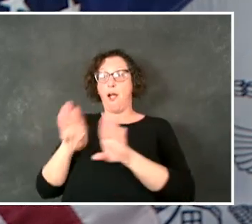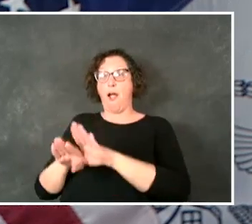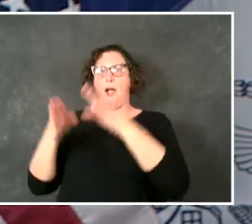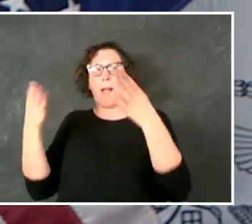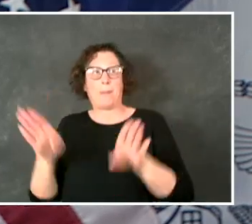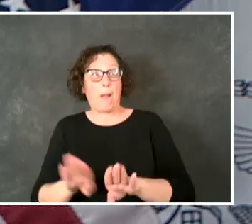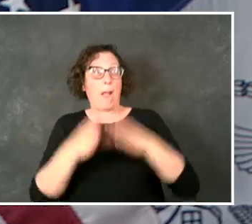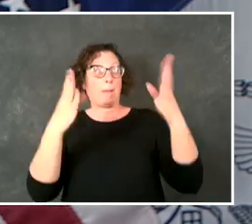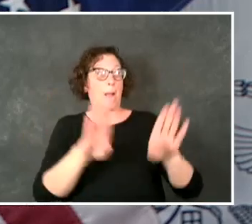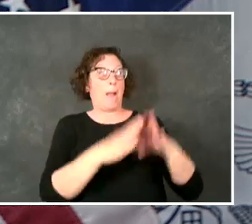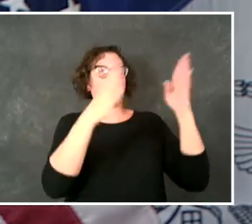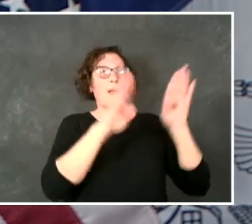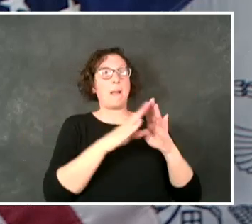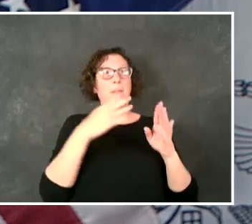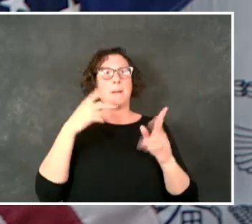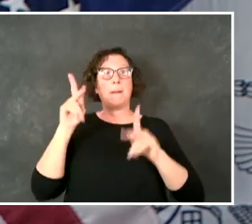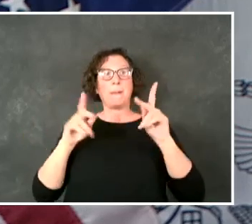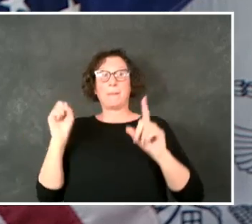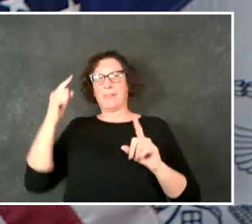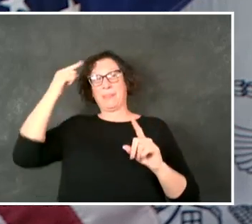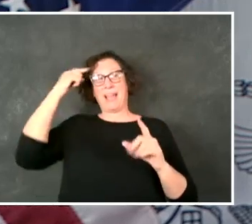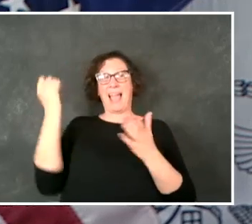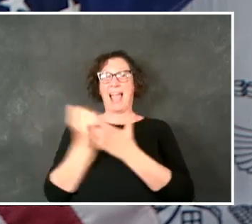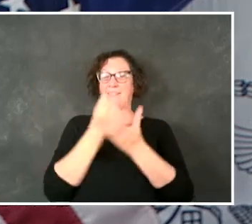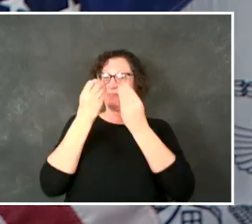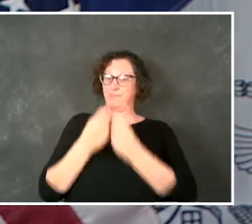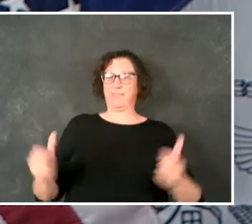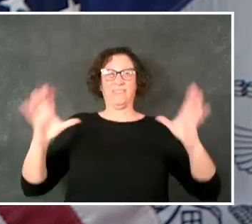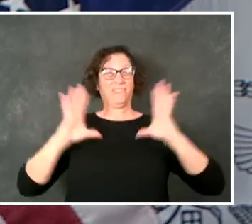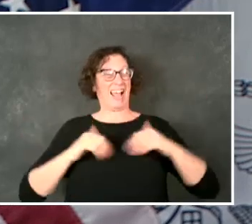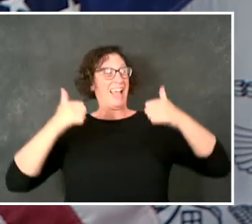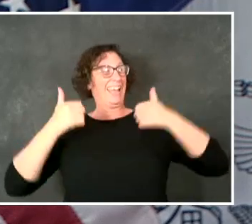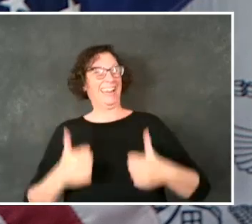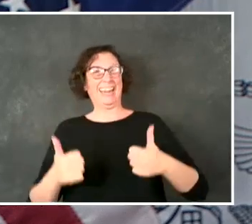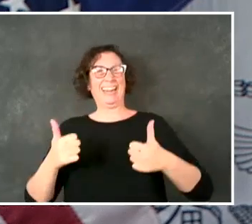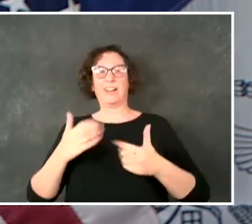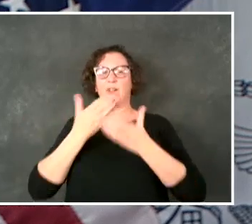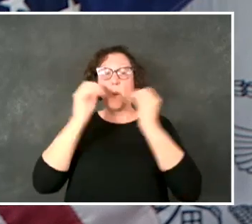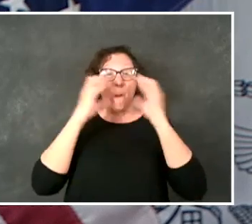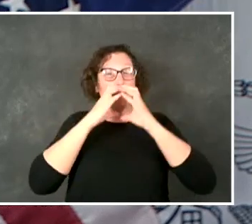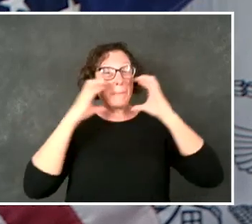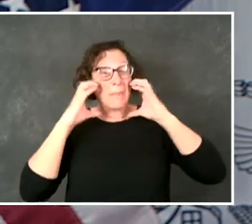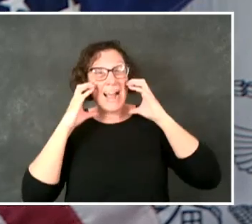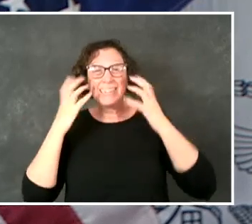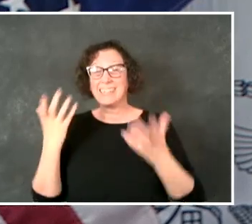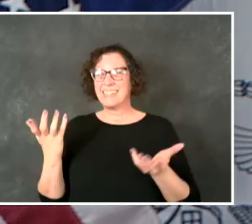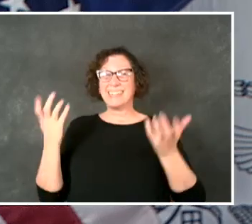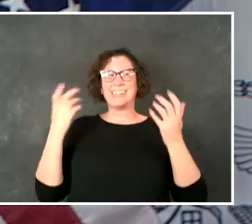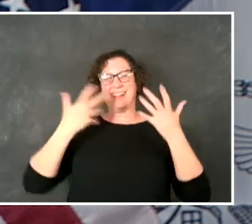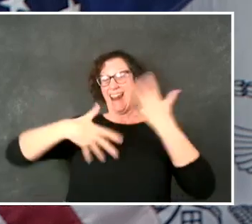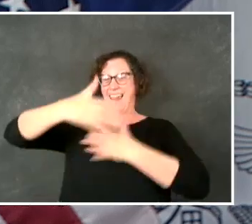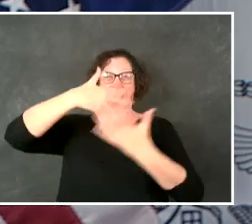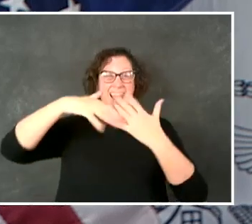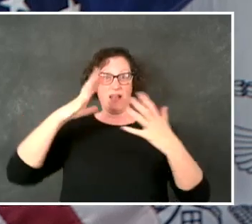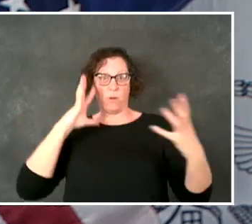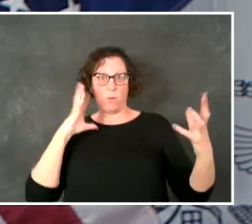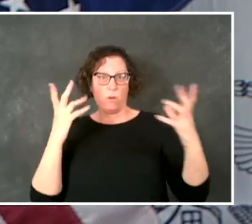IMAGINE YOU START TO REOPENTU SFF ANDPE OPLE DON'T DO AS MUCH SOCIAL